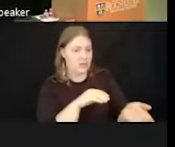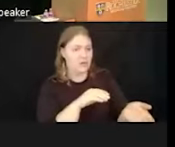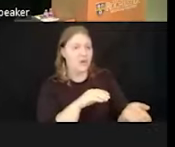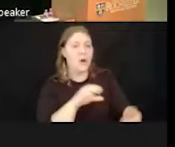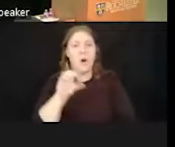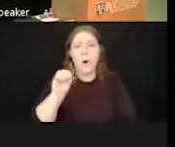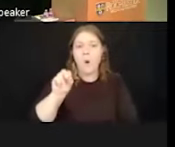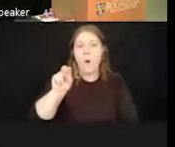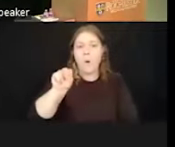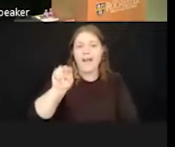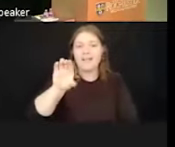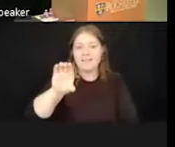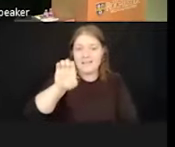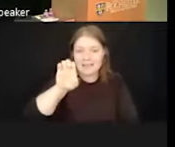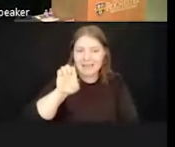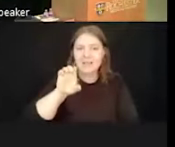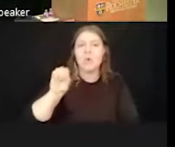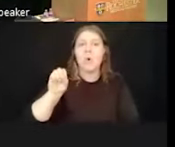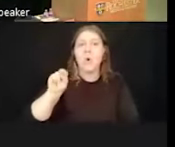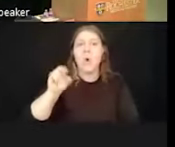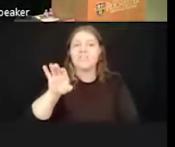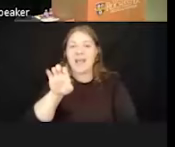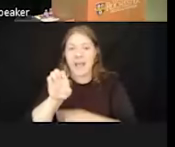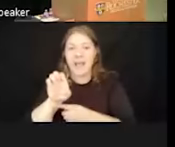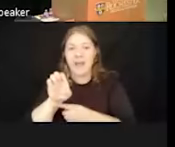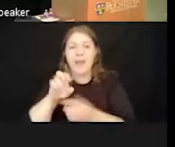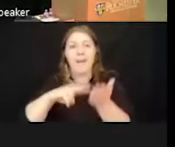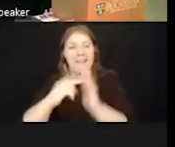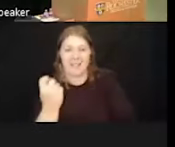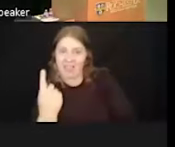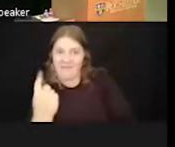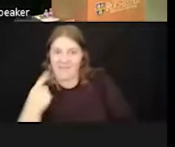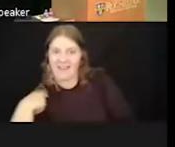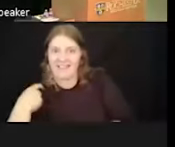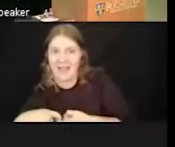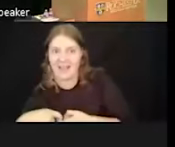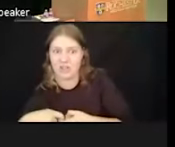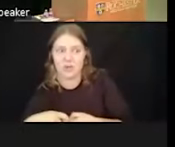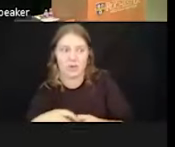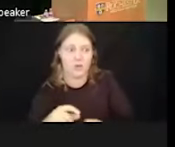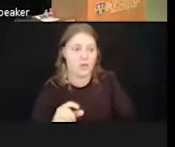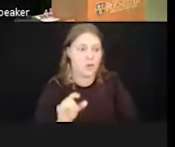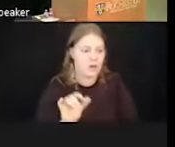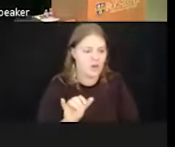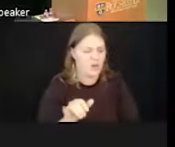on the number 11 so now I am someone who didn't have the information I look at the pill bottle